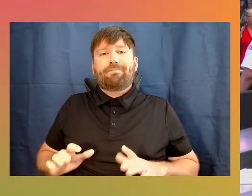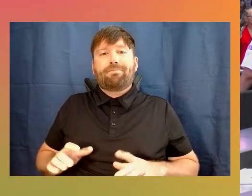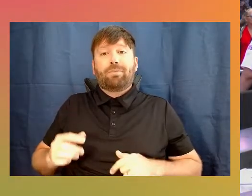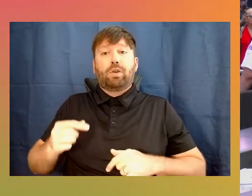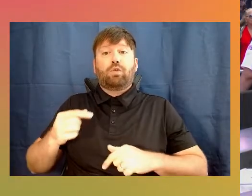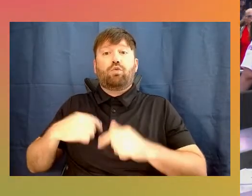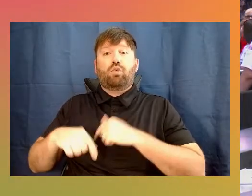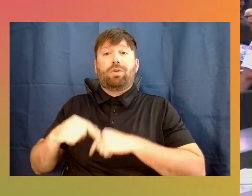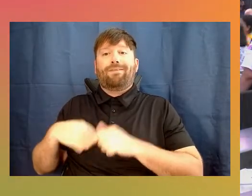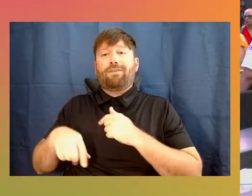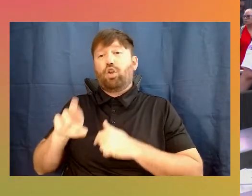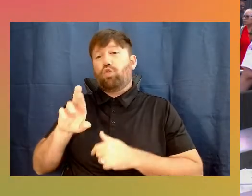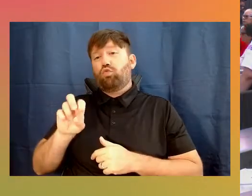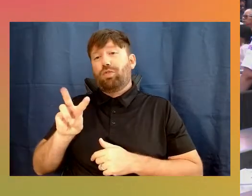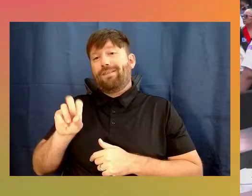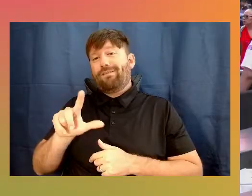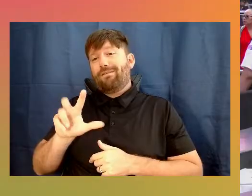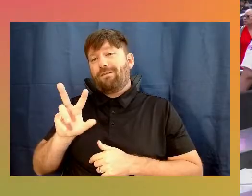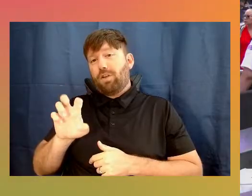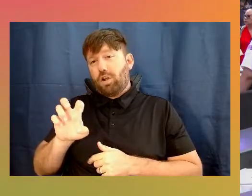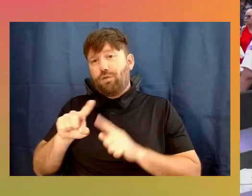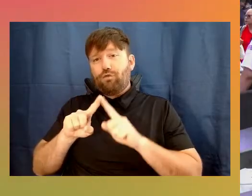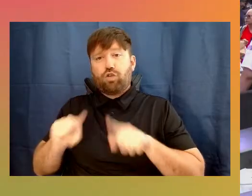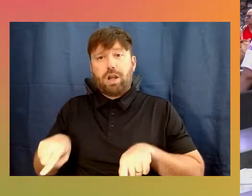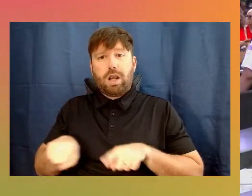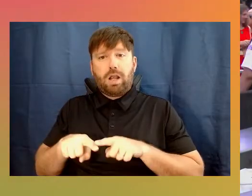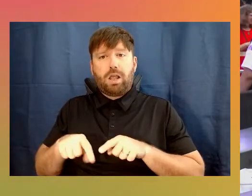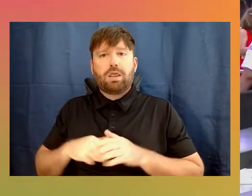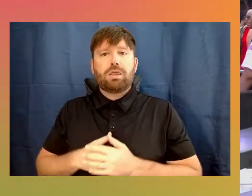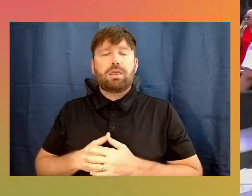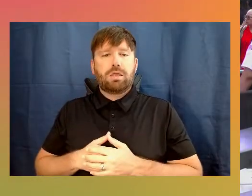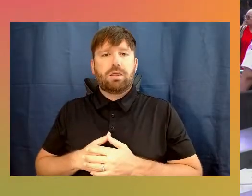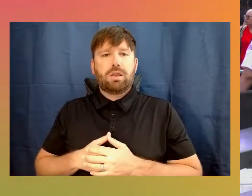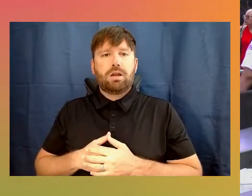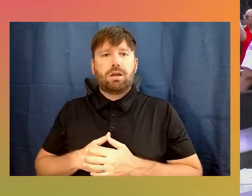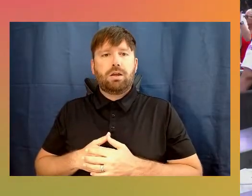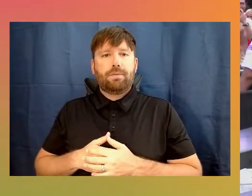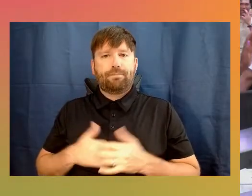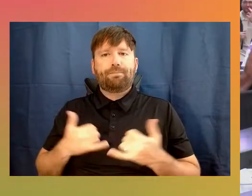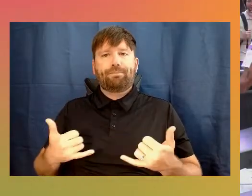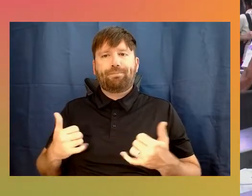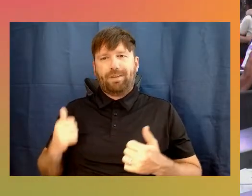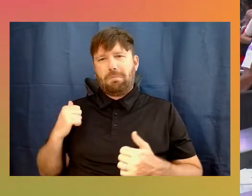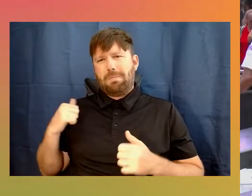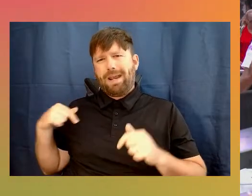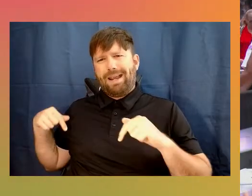COME ALL THE WAY BACK UP. STRAIGHTEN THE FRONT LEG.